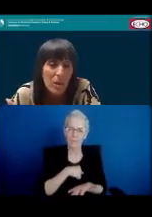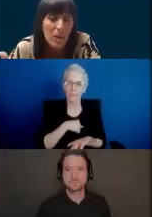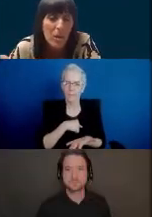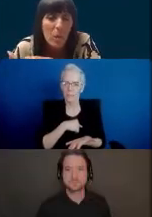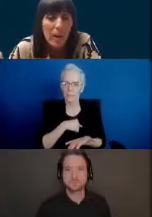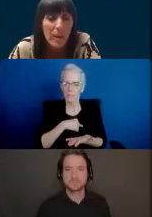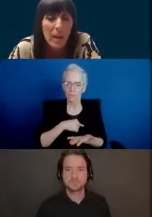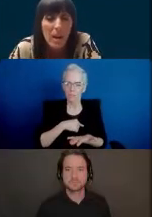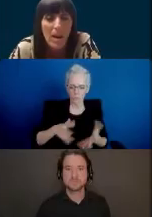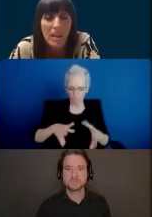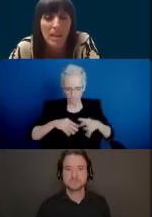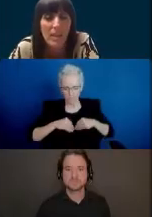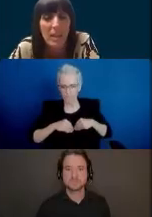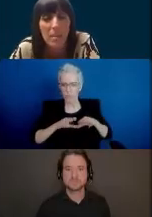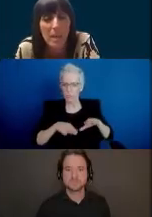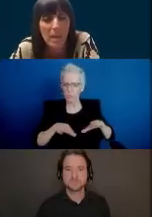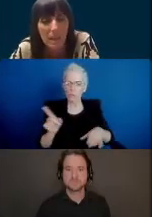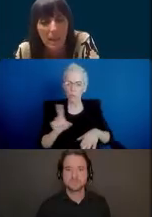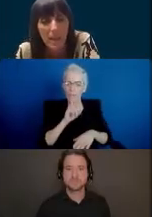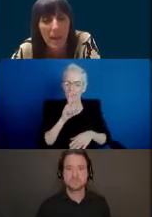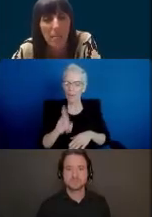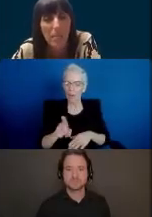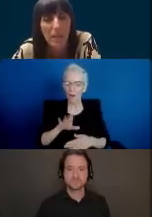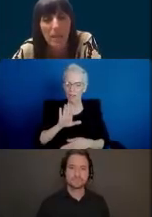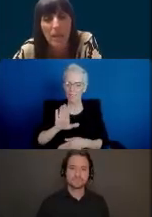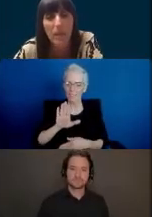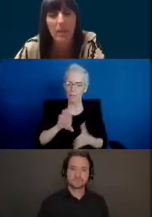children where they are developmentally and built for